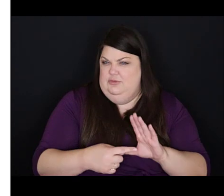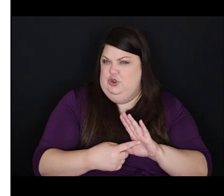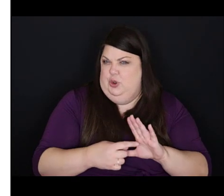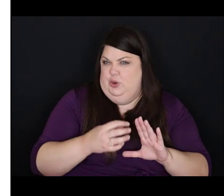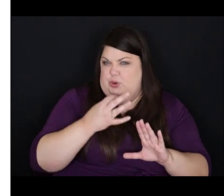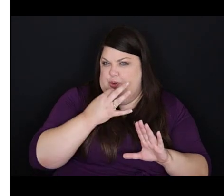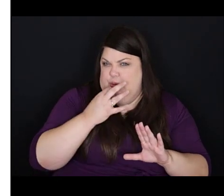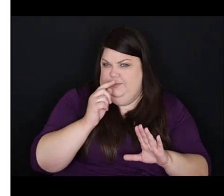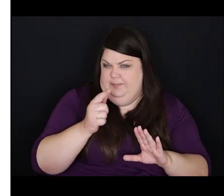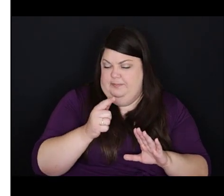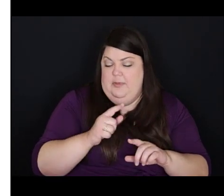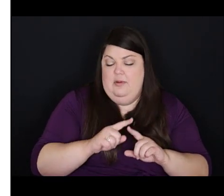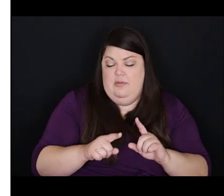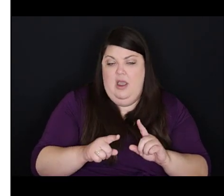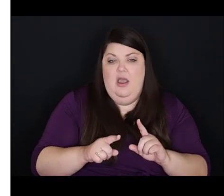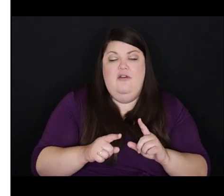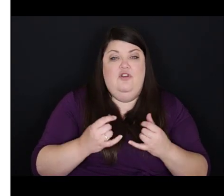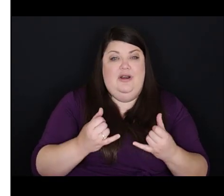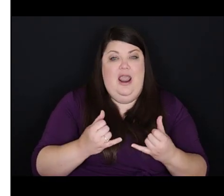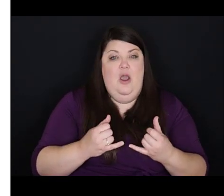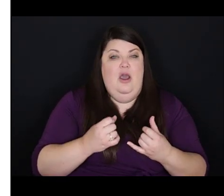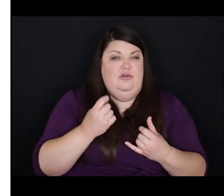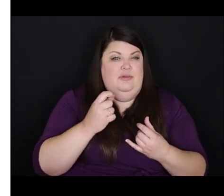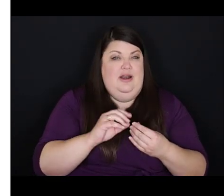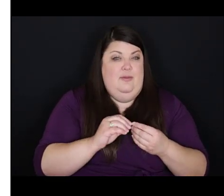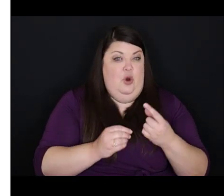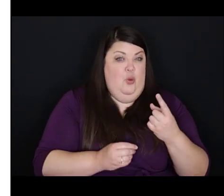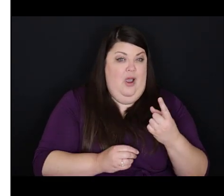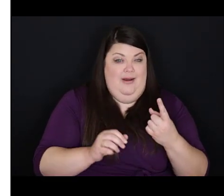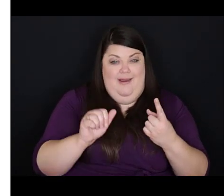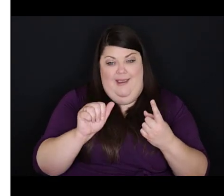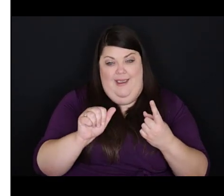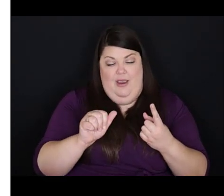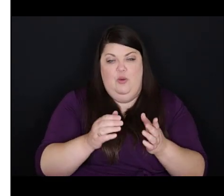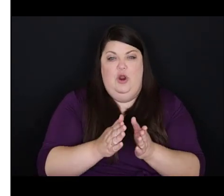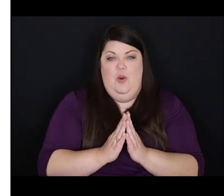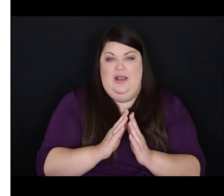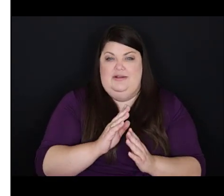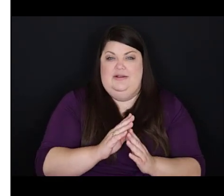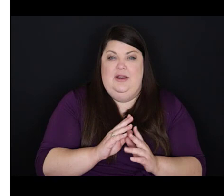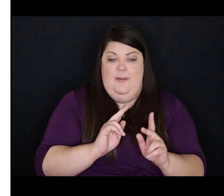For now, please note that number (1), letter (A) requests personnel currently